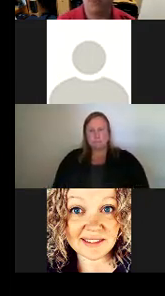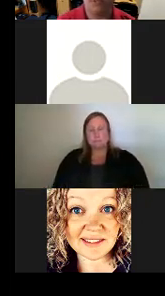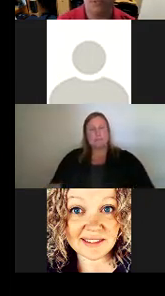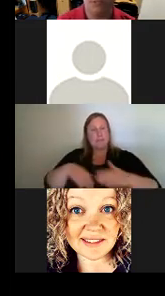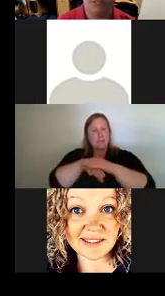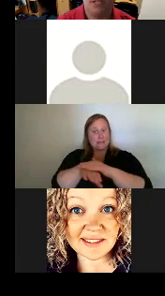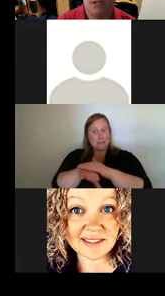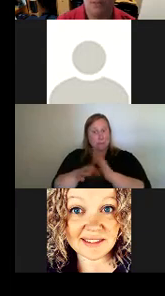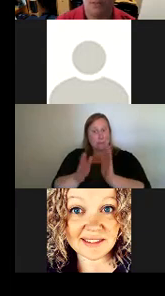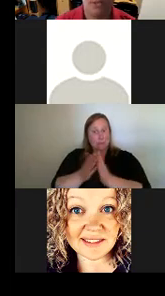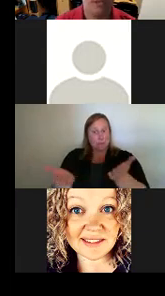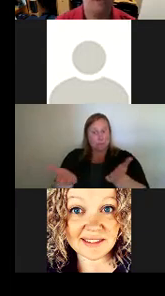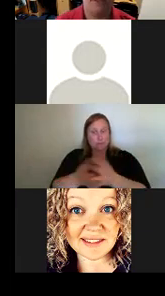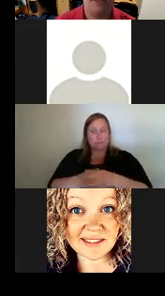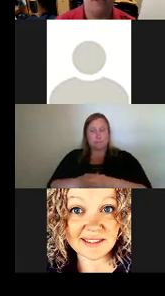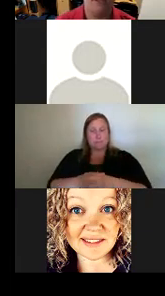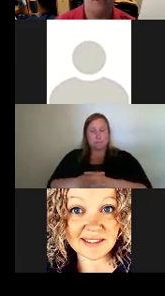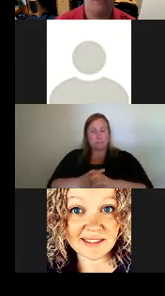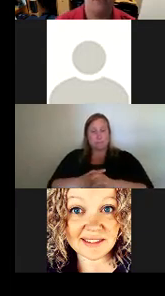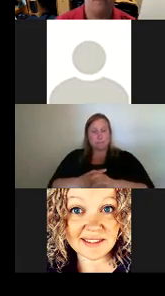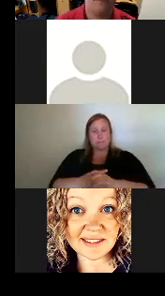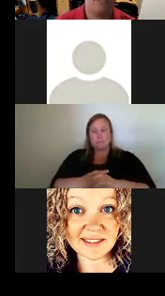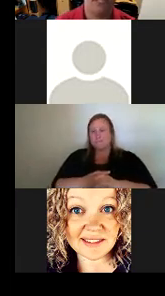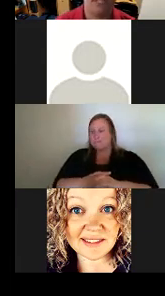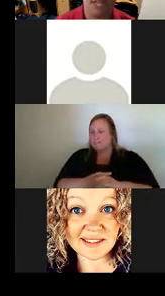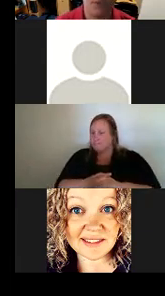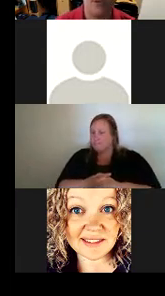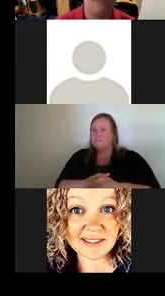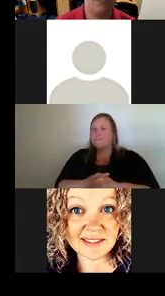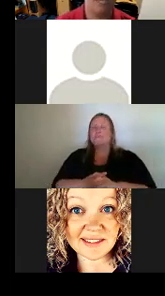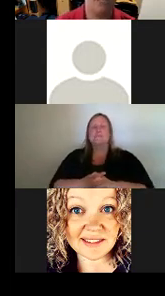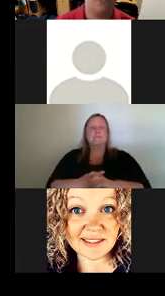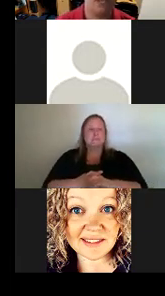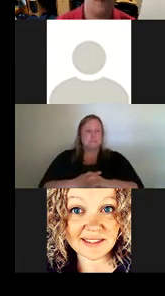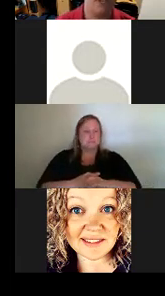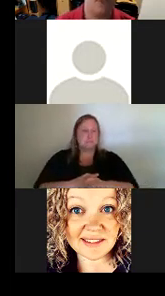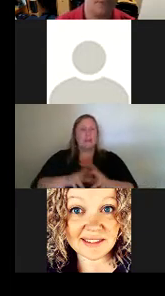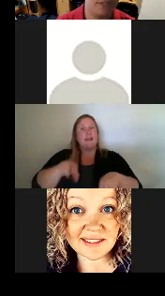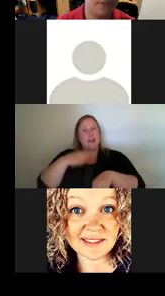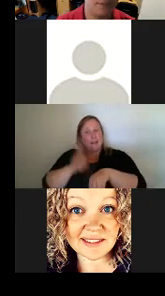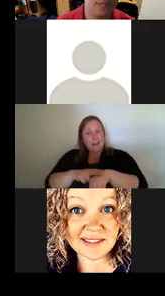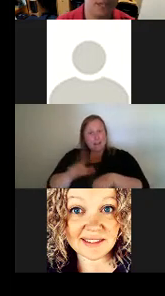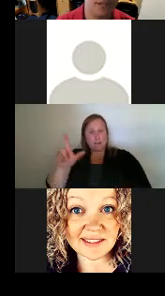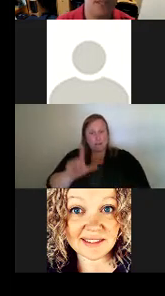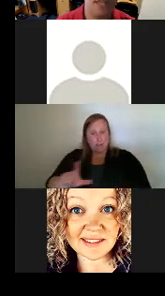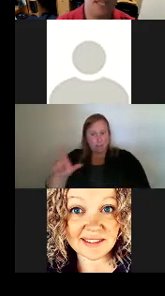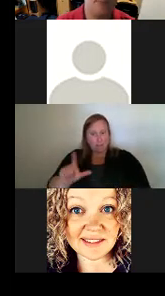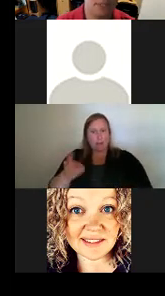ACCESSIBLE BOOKS, WE HAVE A NUMBER OF OPTIONS. NATIONAL LIBRARY SERVICE FOR THE BLIND AND PRINT.